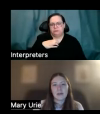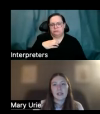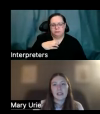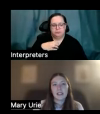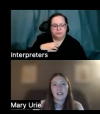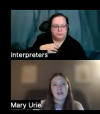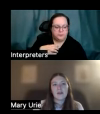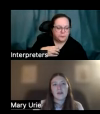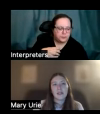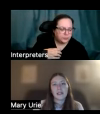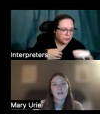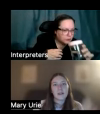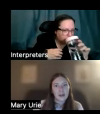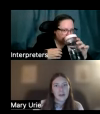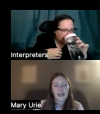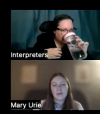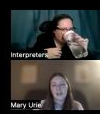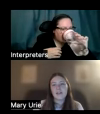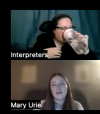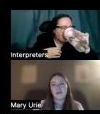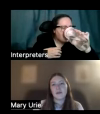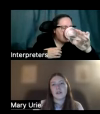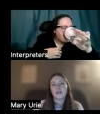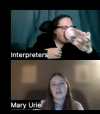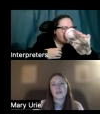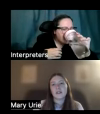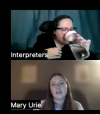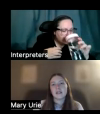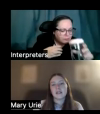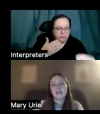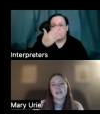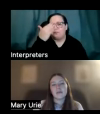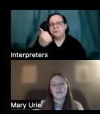to be related through either the health aspect or since the